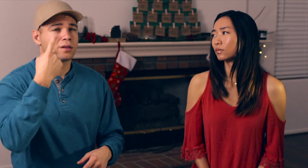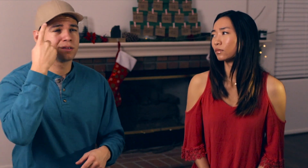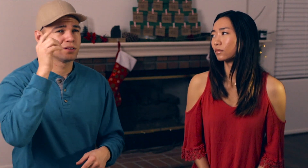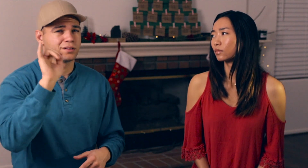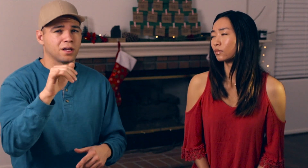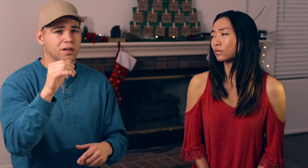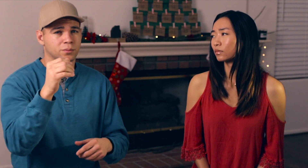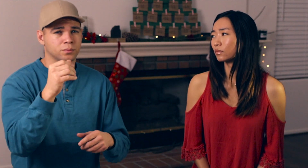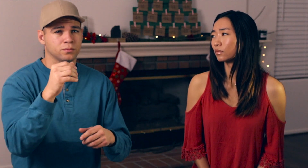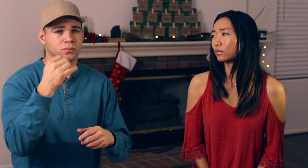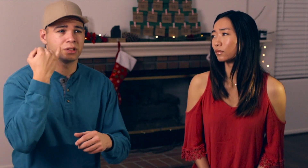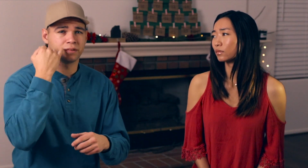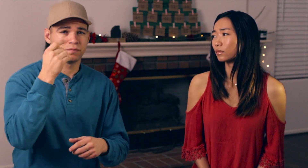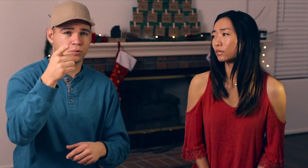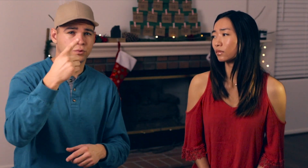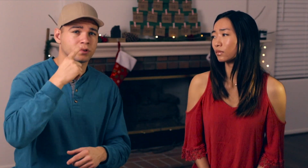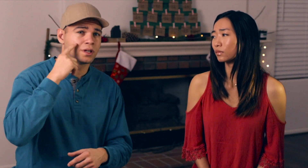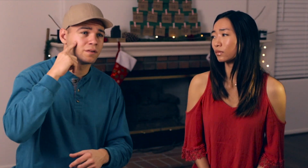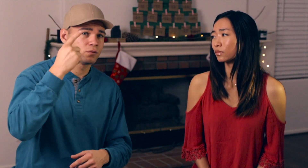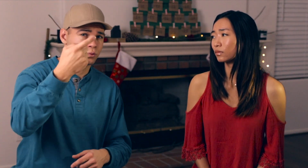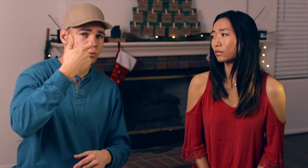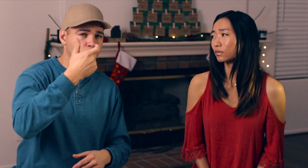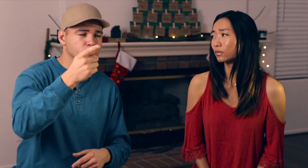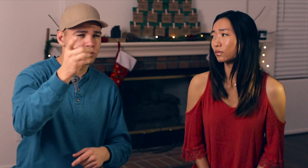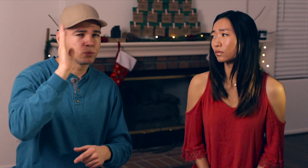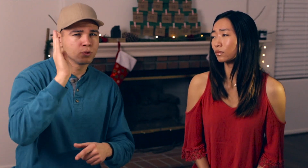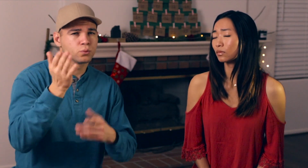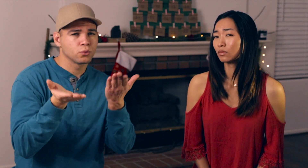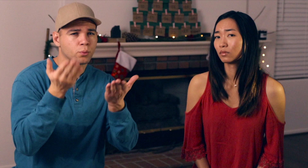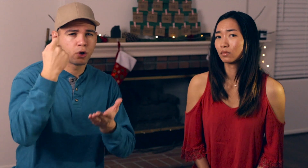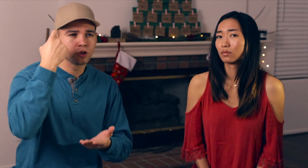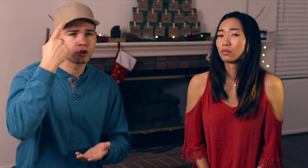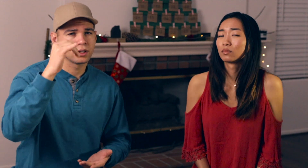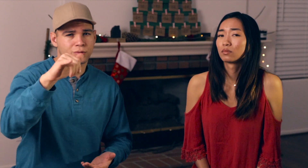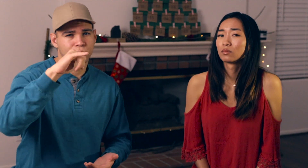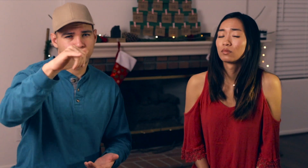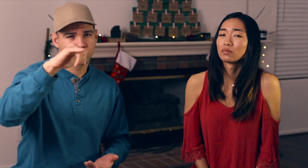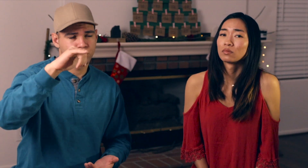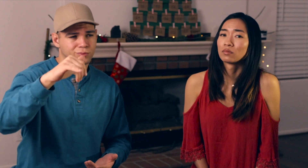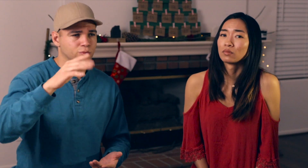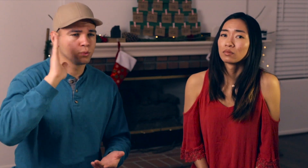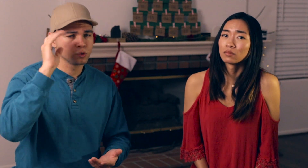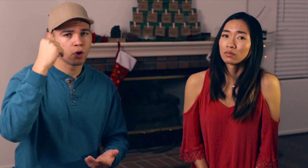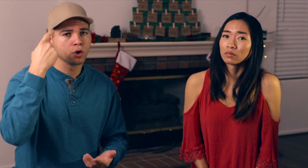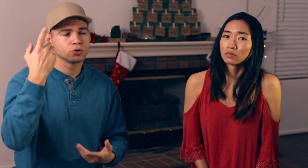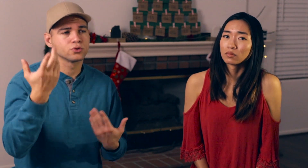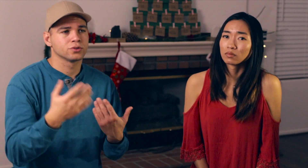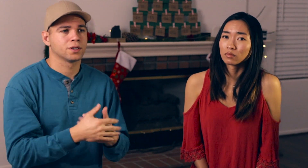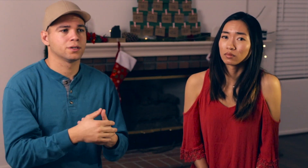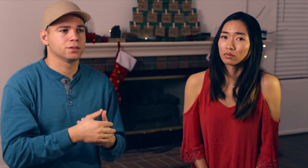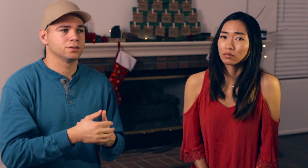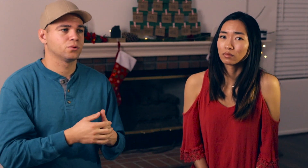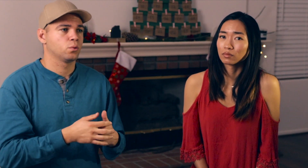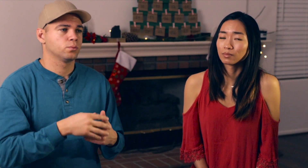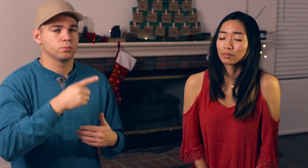I think that if you're deaf/ hard of hearing watching you would probably understand too you would understand